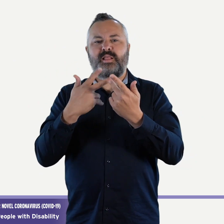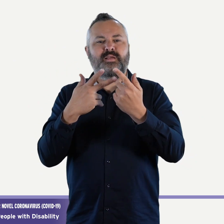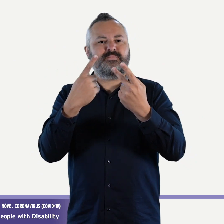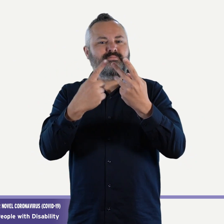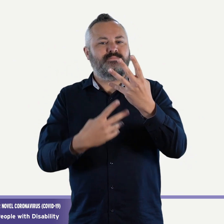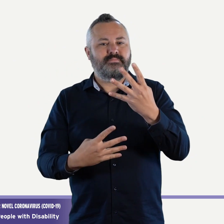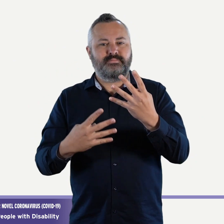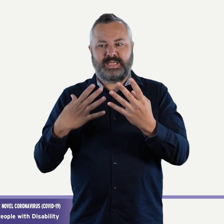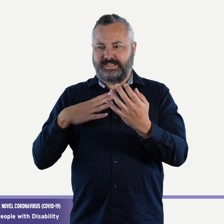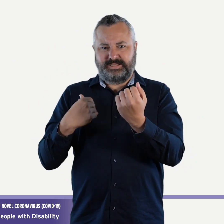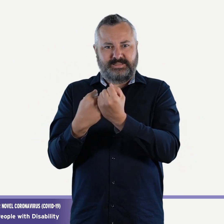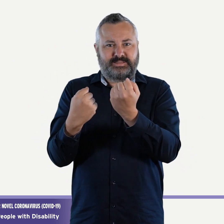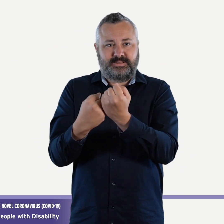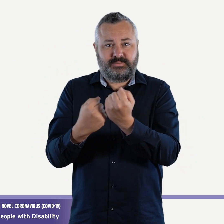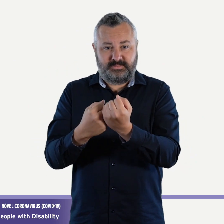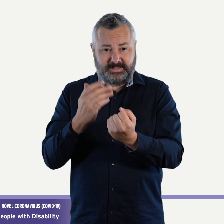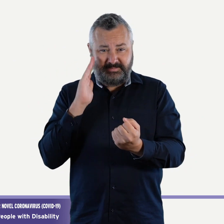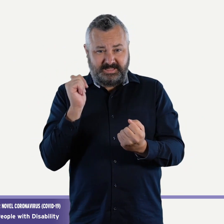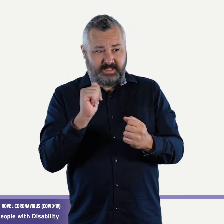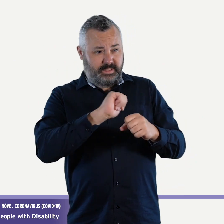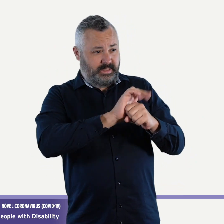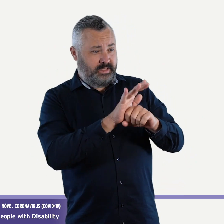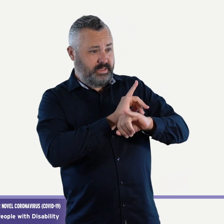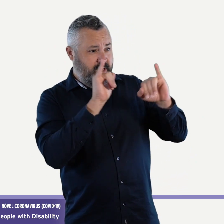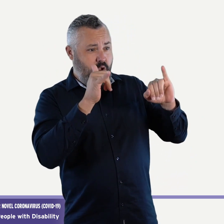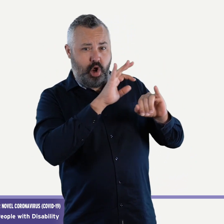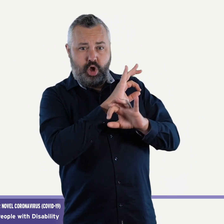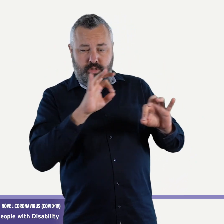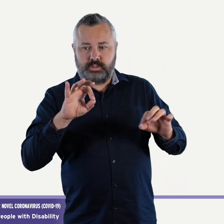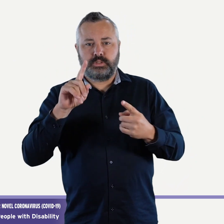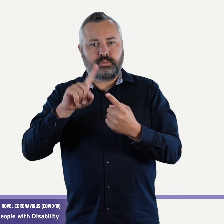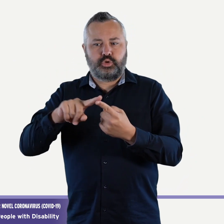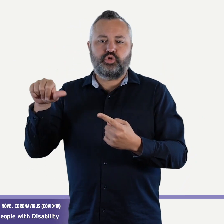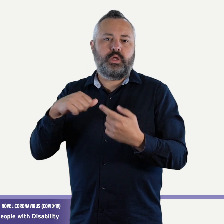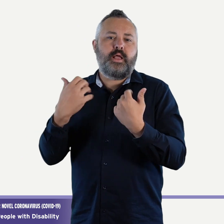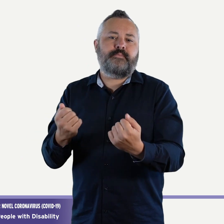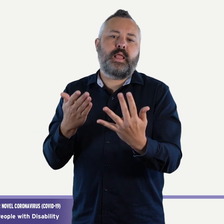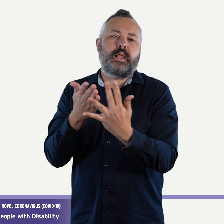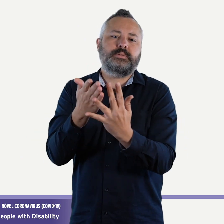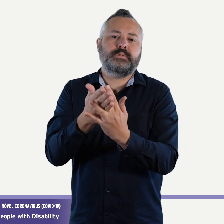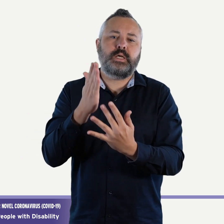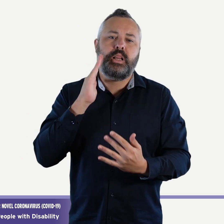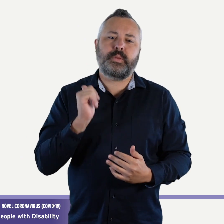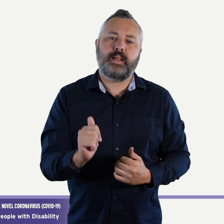including mental health conditions, through the pandemic period.